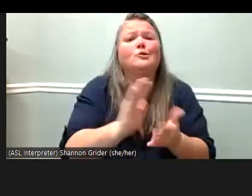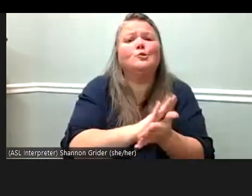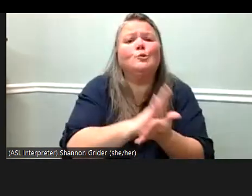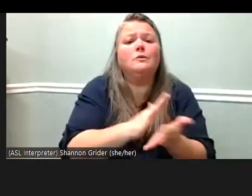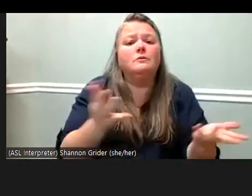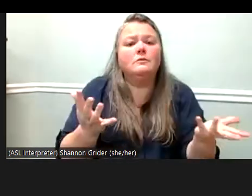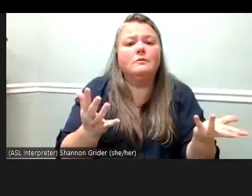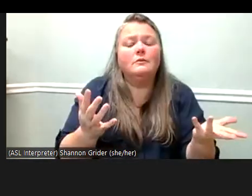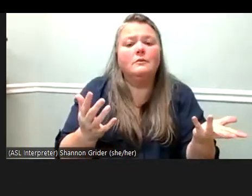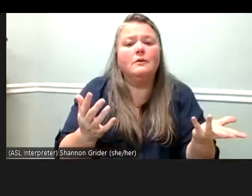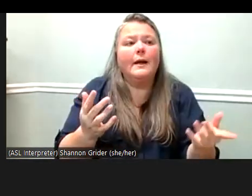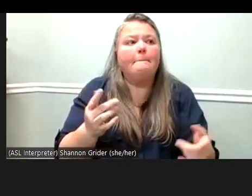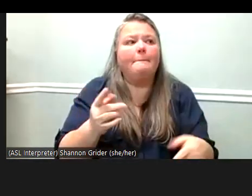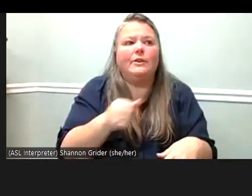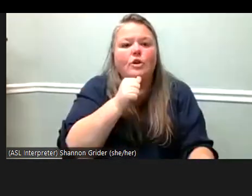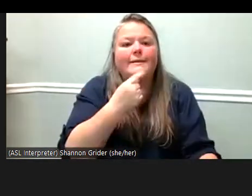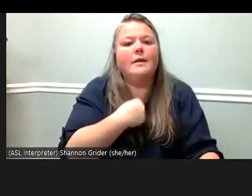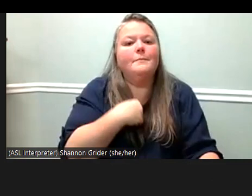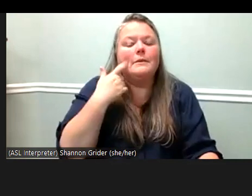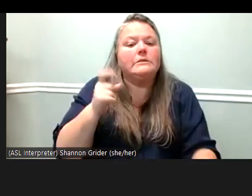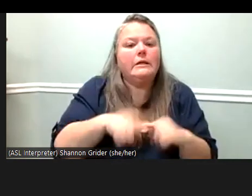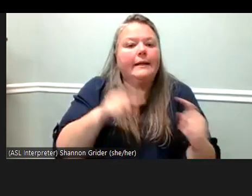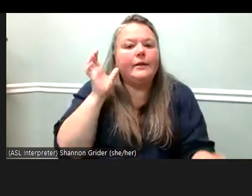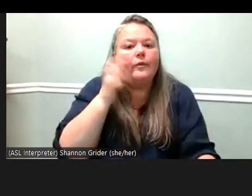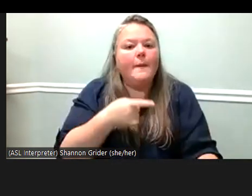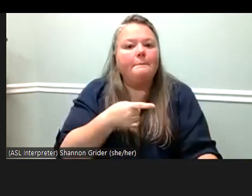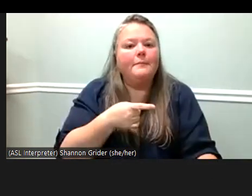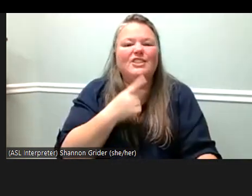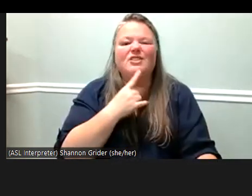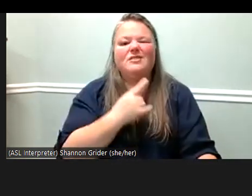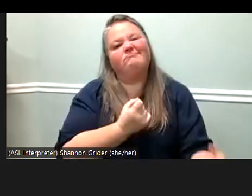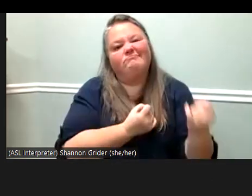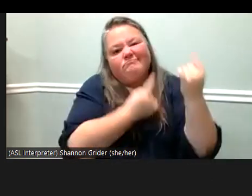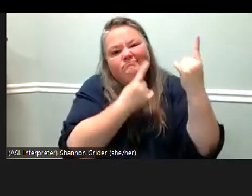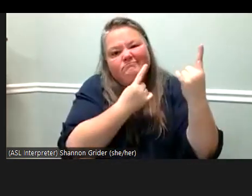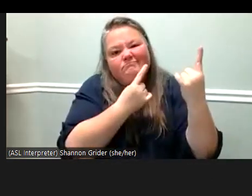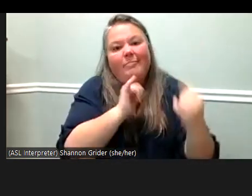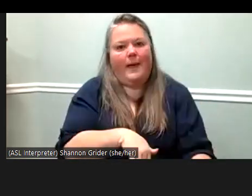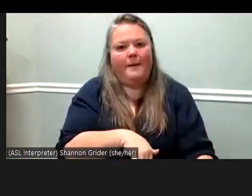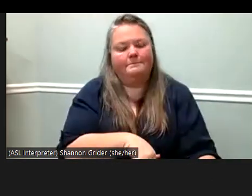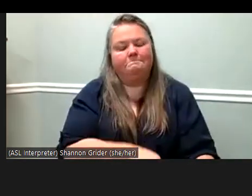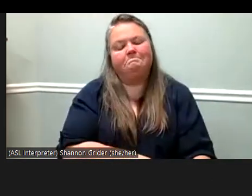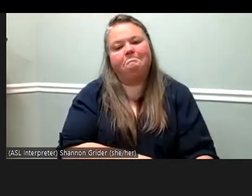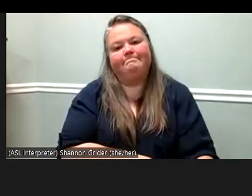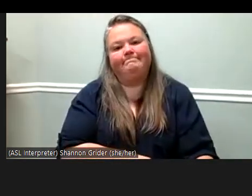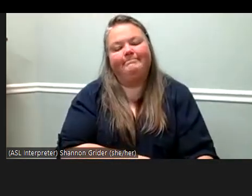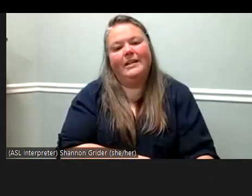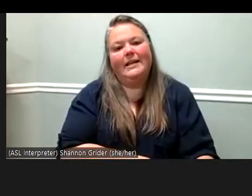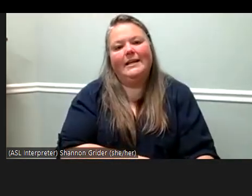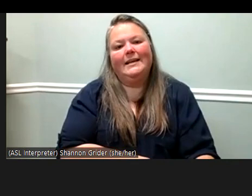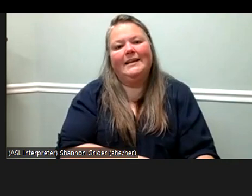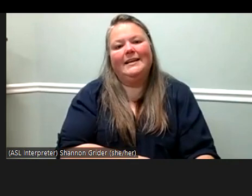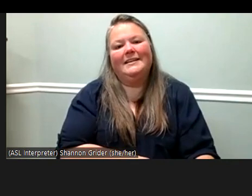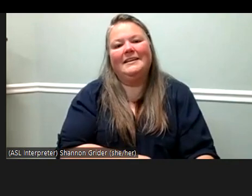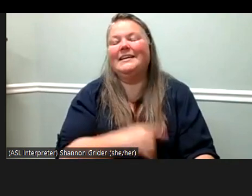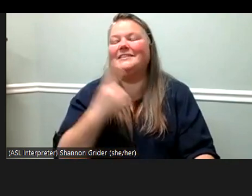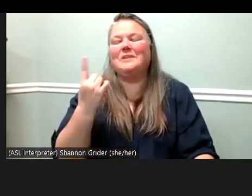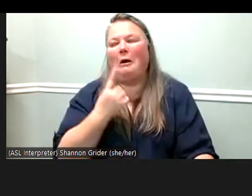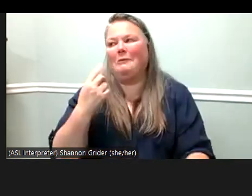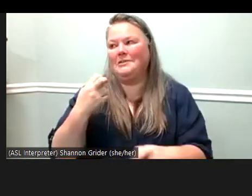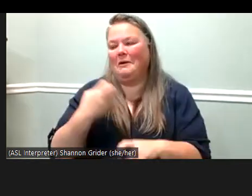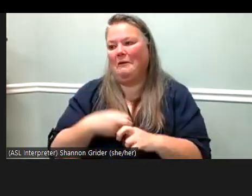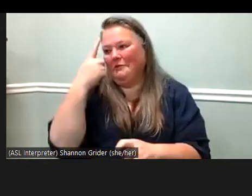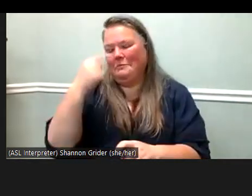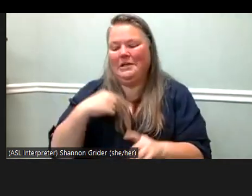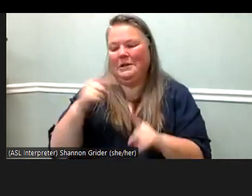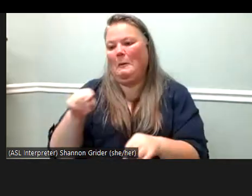WORKED FOR ME, HAVE YOU TRIED THIS? THAT'S REALLY HELPFUL. OR FOR SOMEONE TO SAY OH, MY GOSH, THIS SUCKS. THIS SUCKS. I NEED THIS INFORMATION FOR MY CHILD'S SCHOOL,